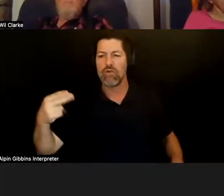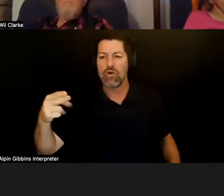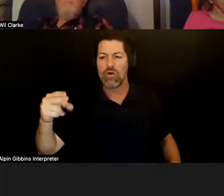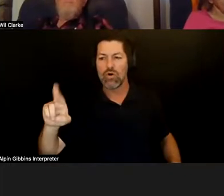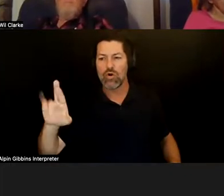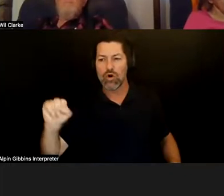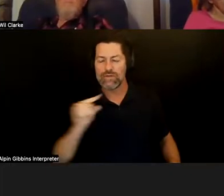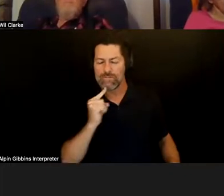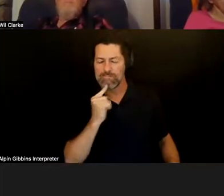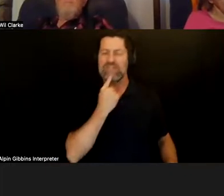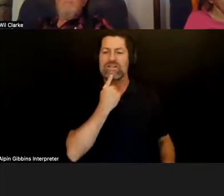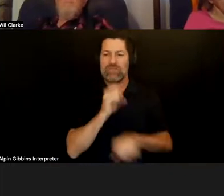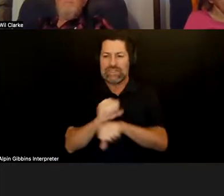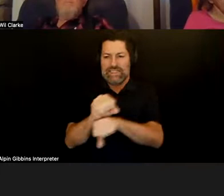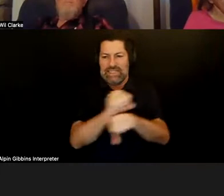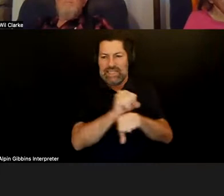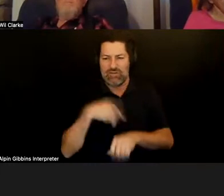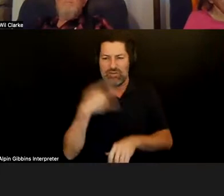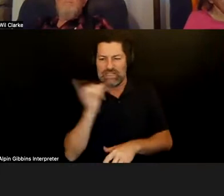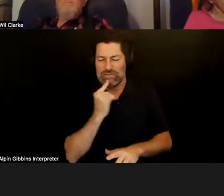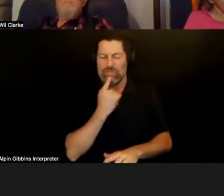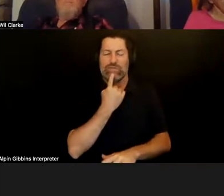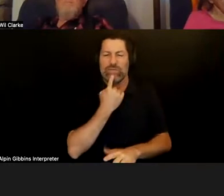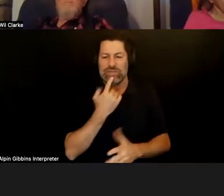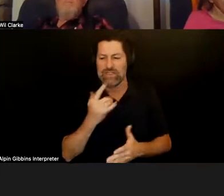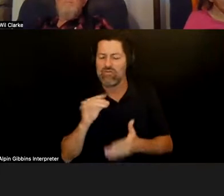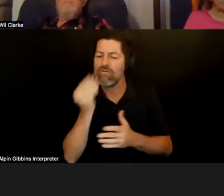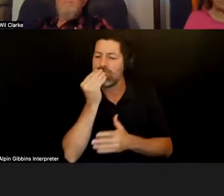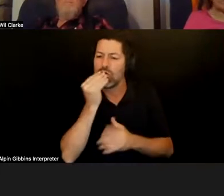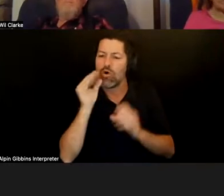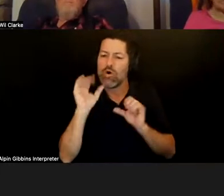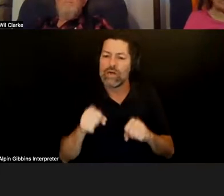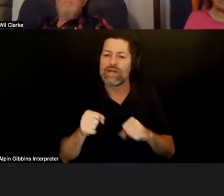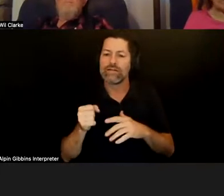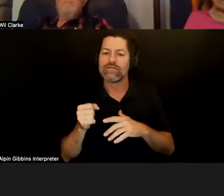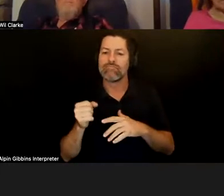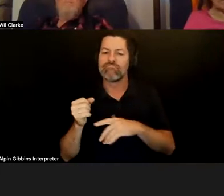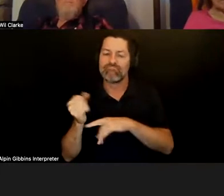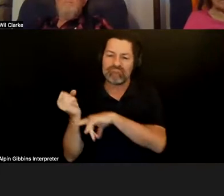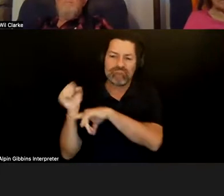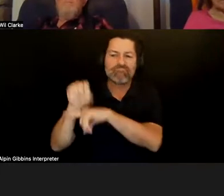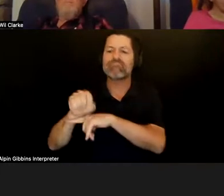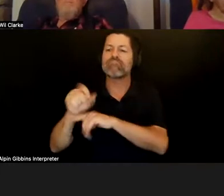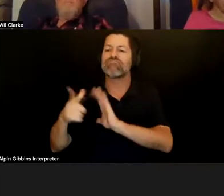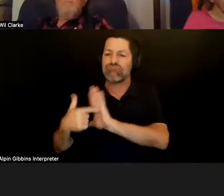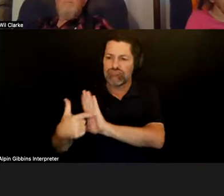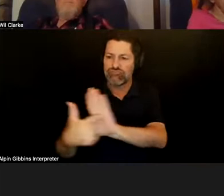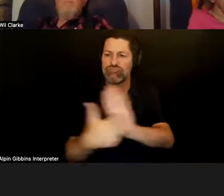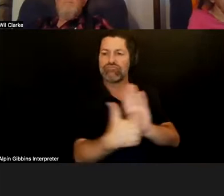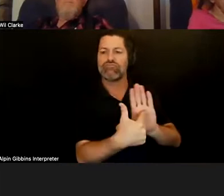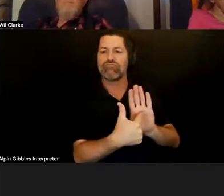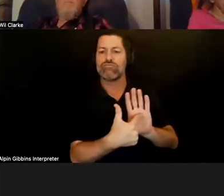19:20:35 So all of these foods are ways that we can kind of concretize or symbolize the